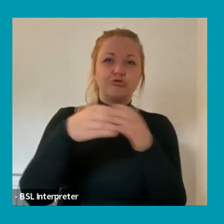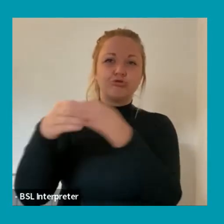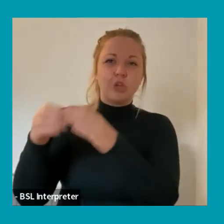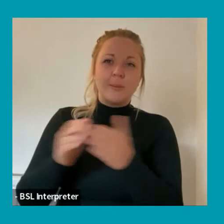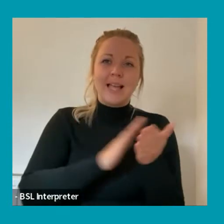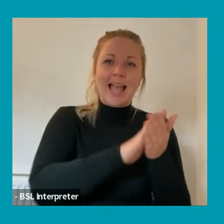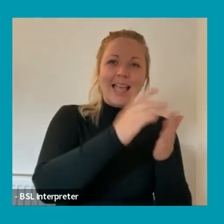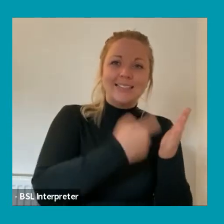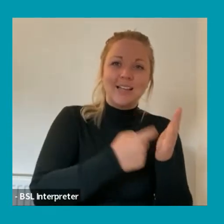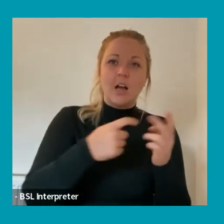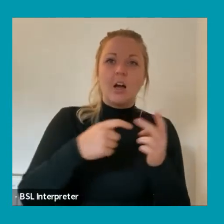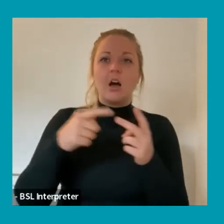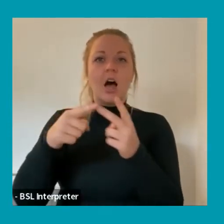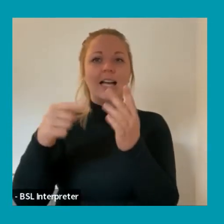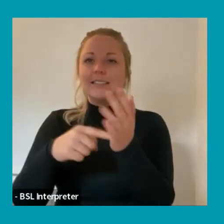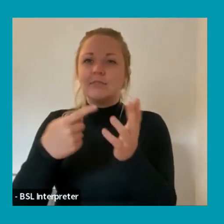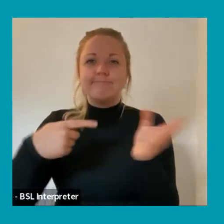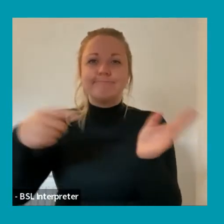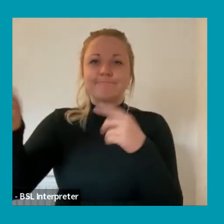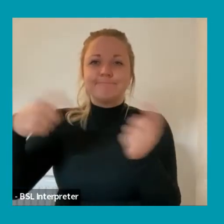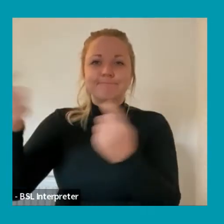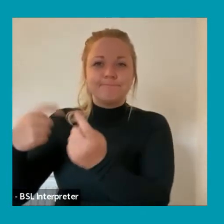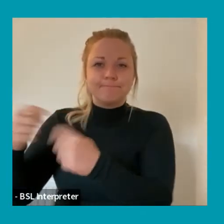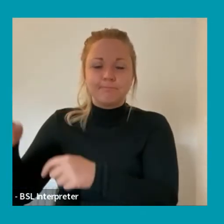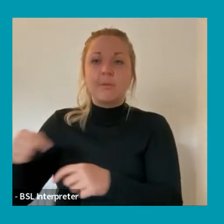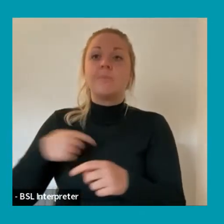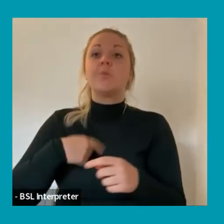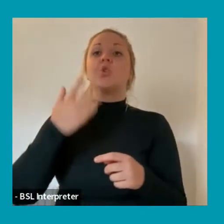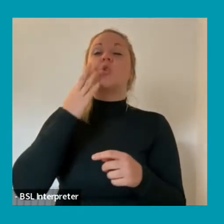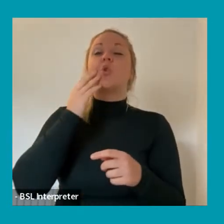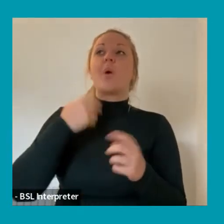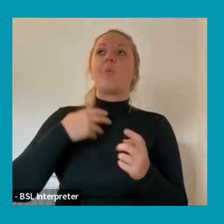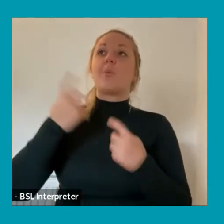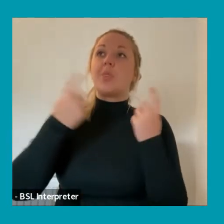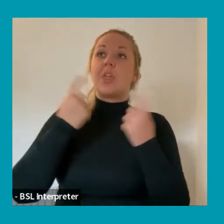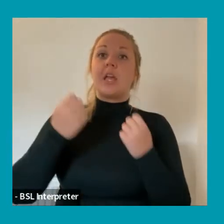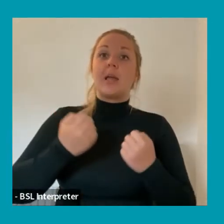When we came to re-negotiate our travel and events contract, obviously, preCOVID.